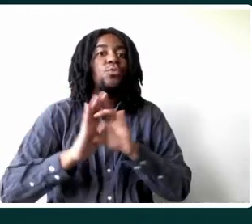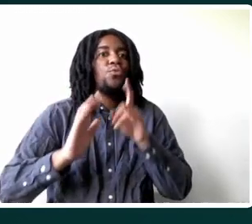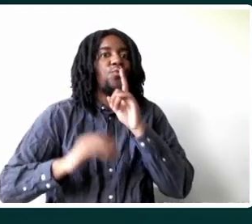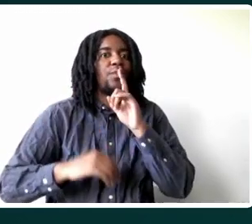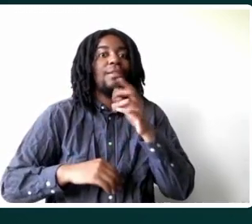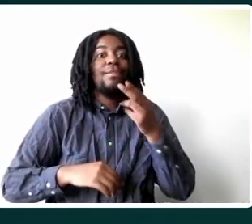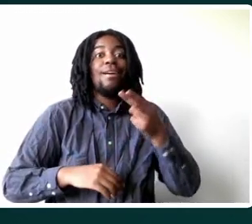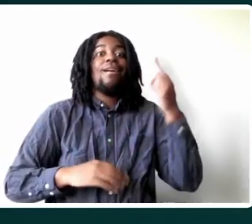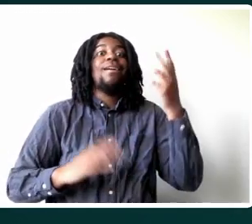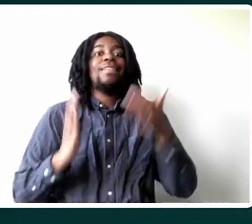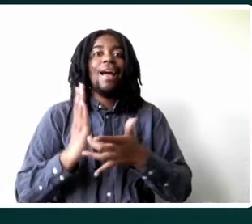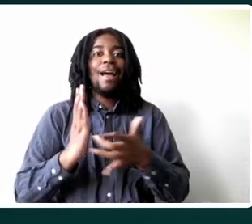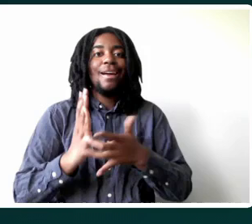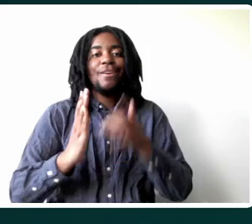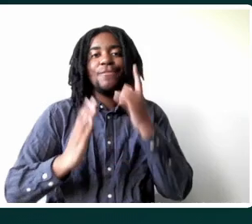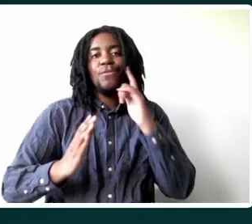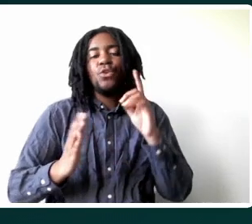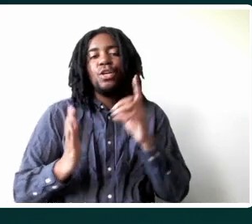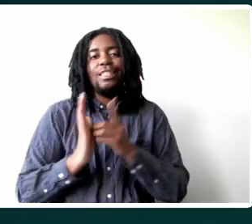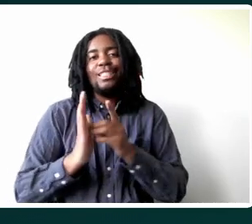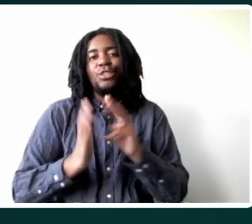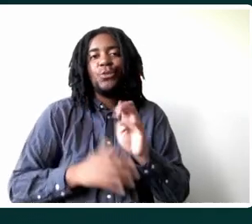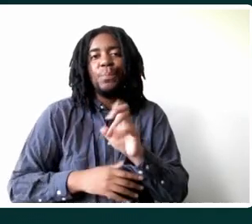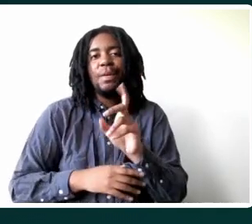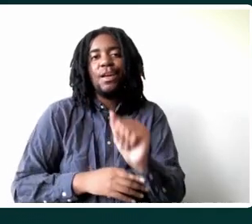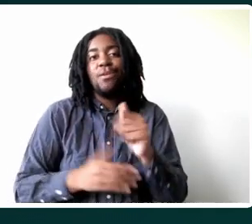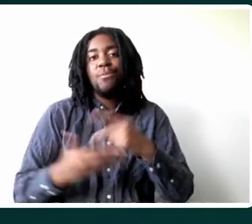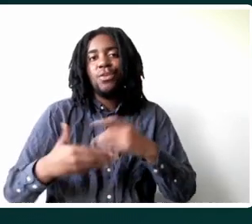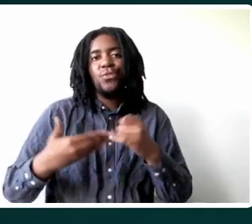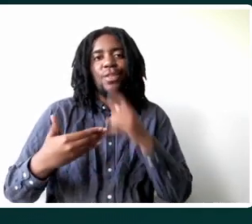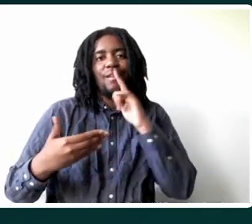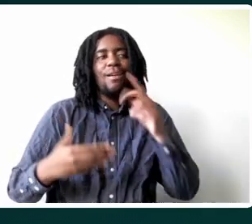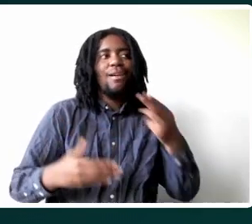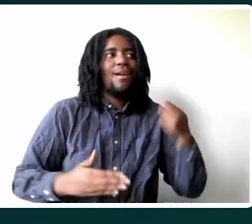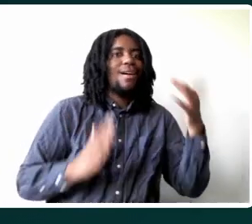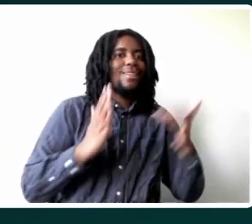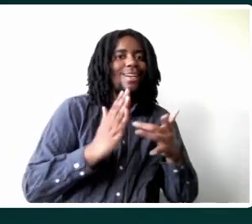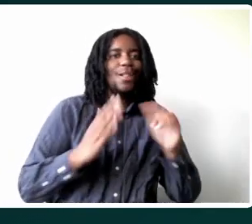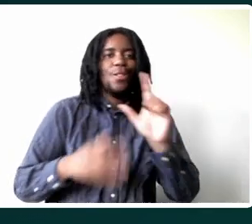for a digital media project, this is a very high-tech, low-tech series of pieces of chart